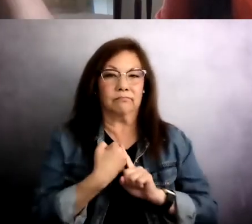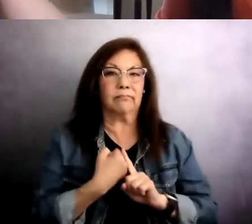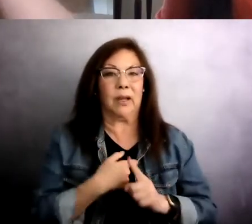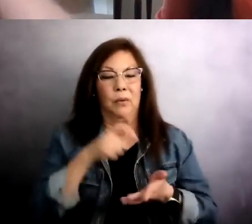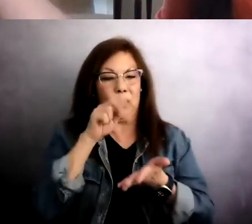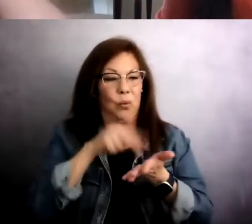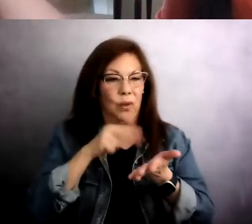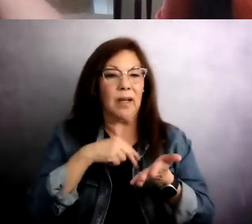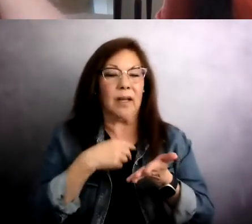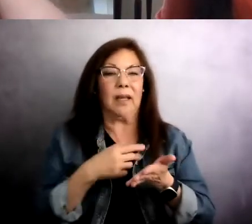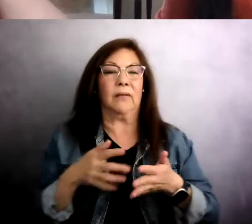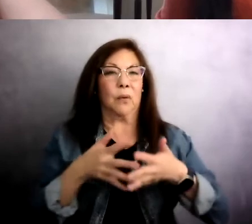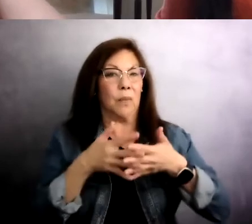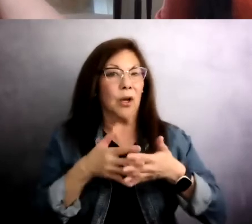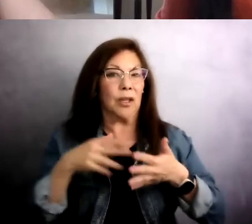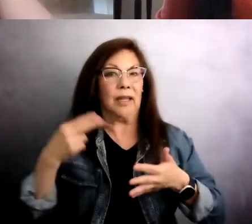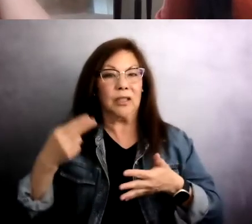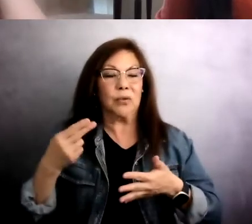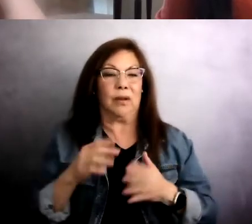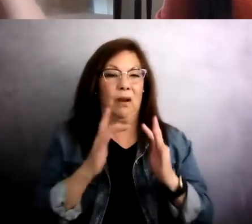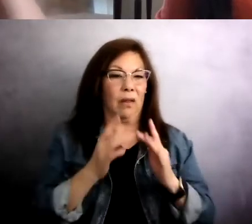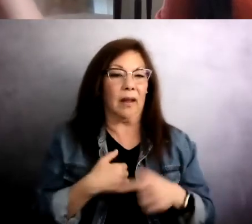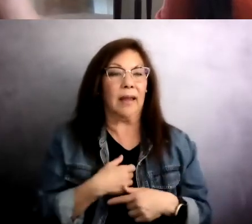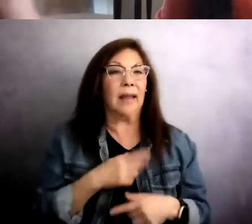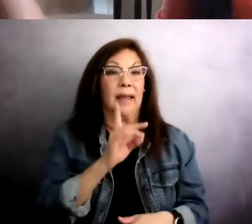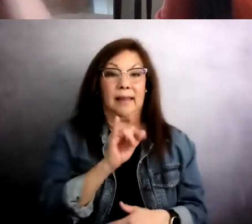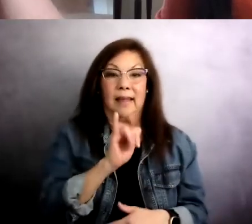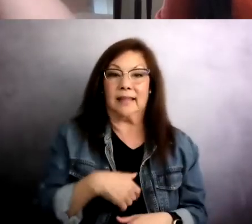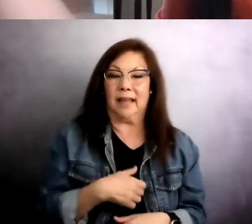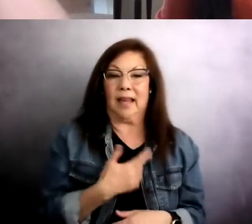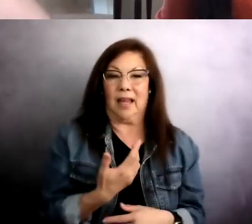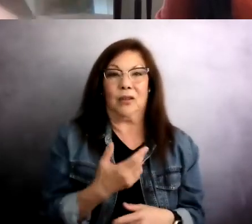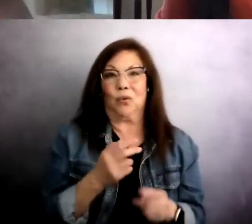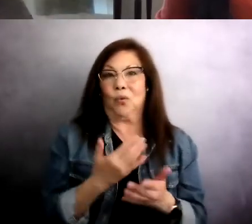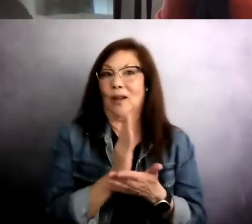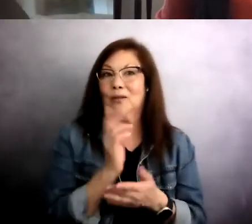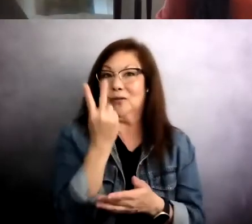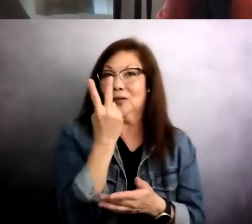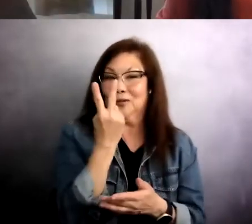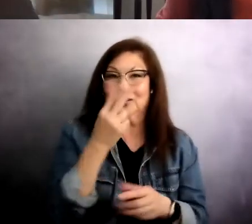history, the Daisy had a right to vote for just two years. Jordan doesn't have it all.